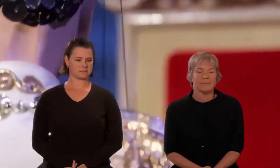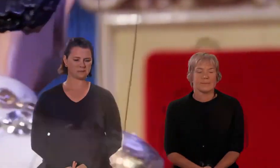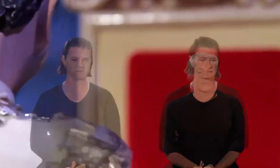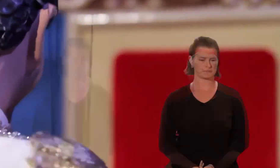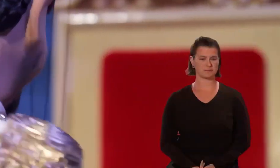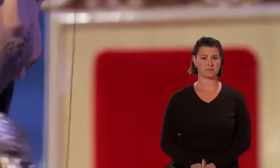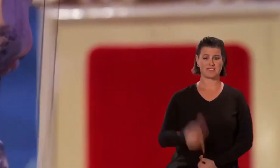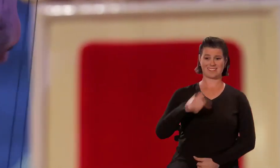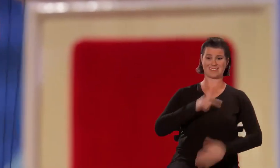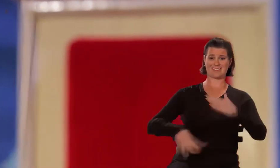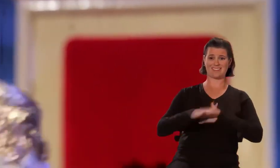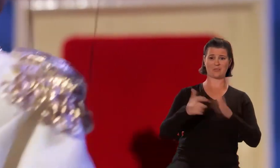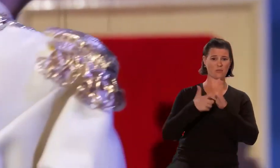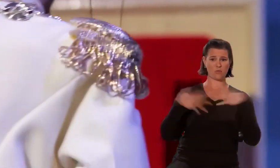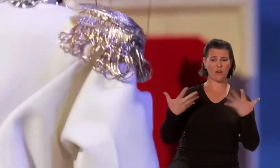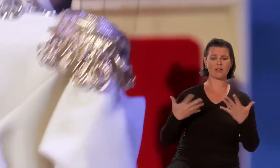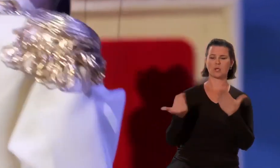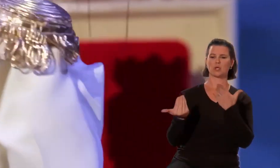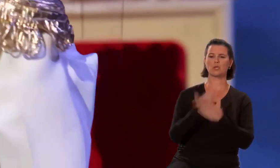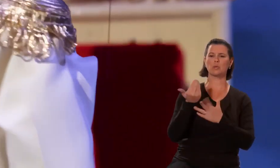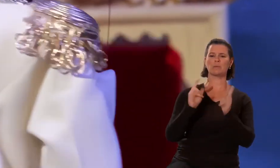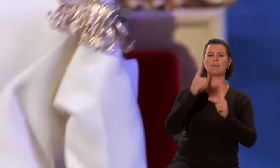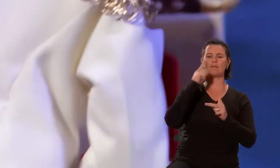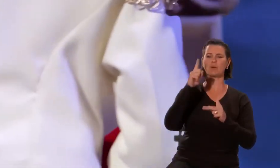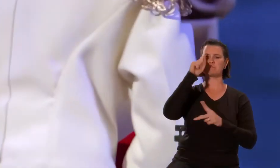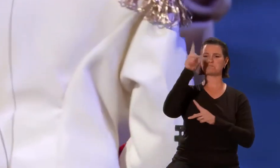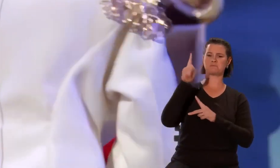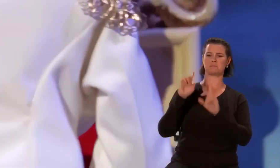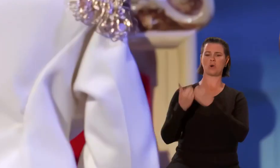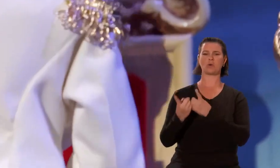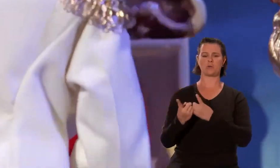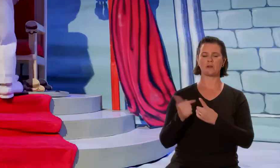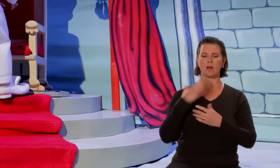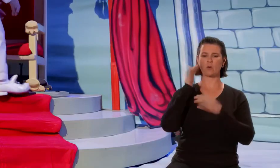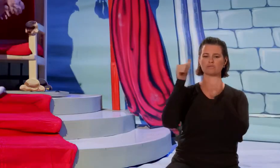[King] What this kingdom needs is fresh blood in the intelligence department. I'll post a notice tomorrow